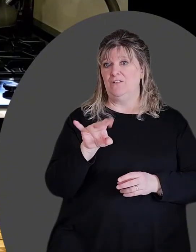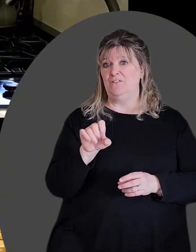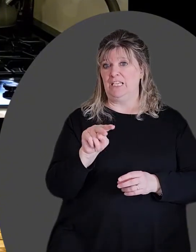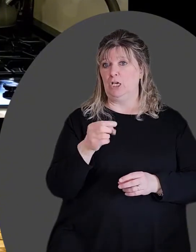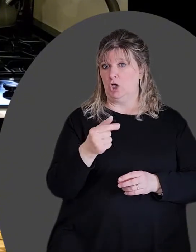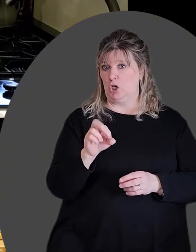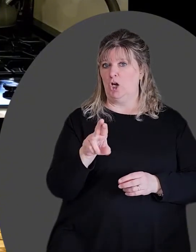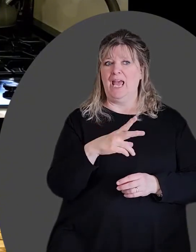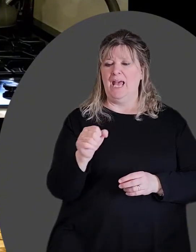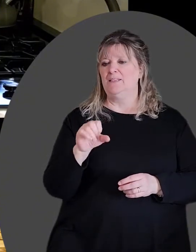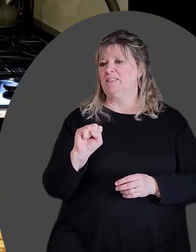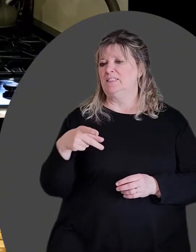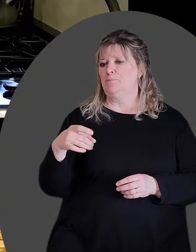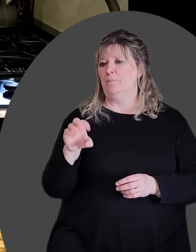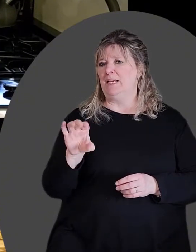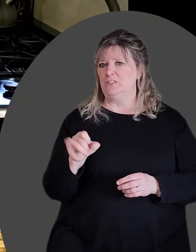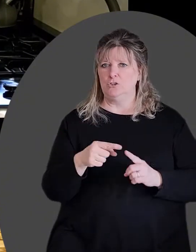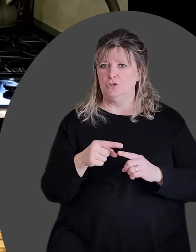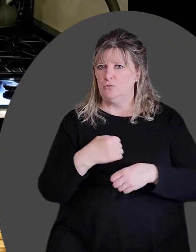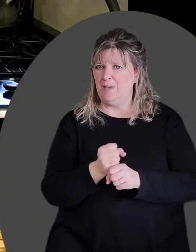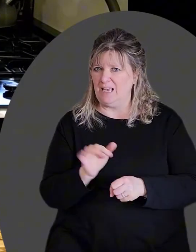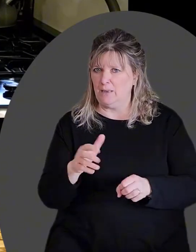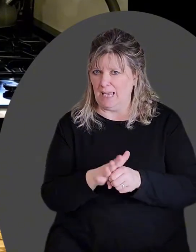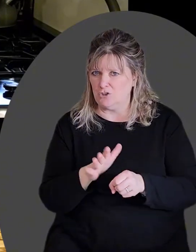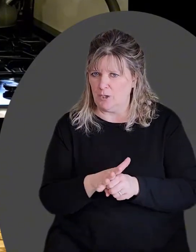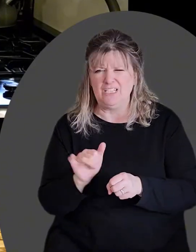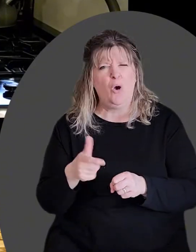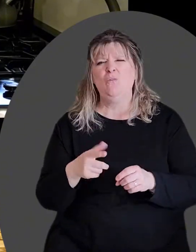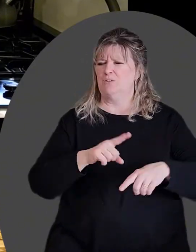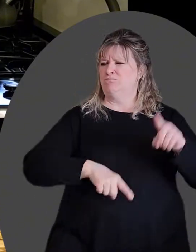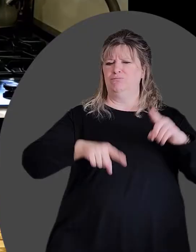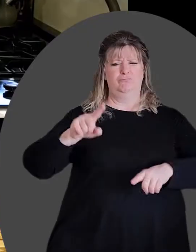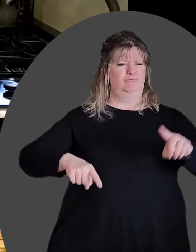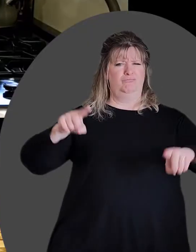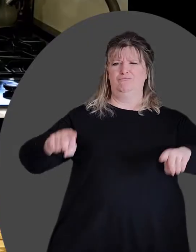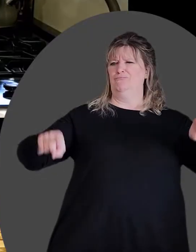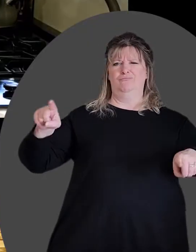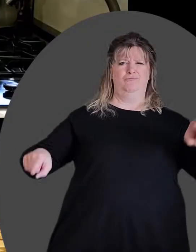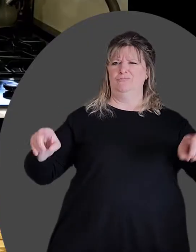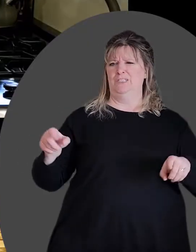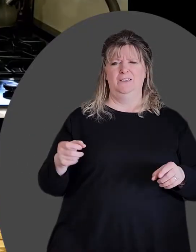to create the ketchup so there's a wide variety of receipts